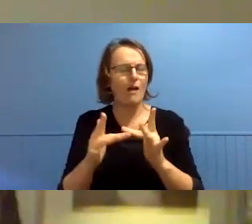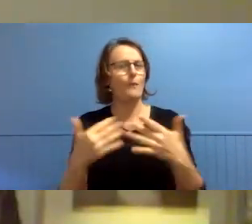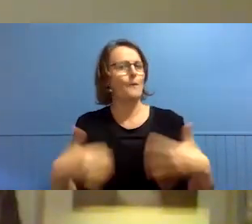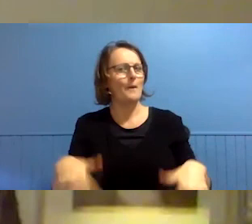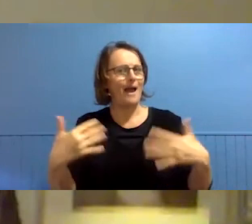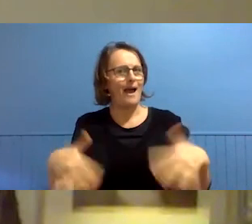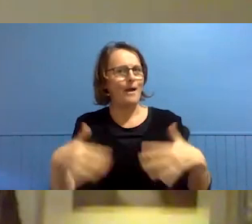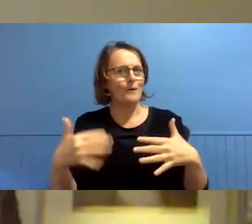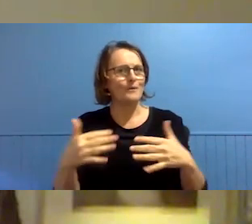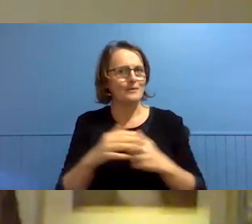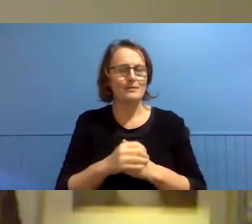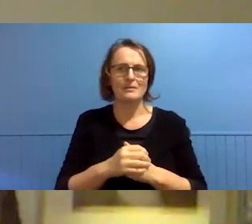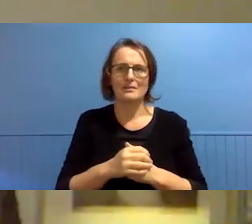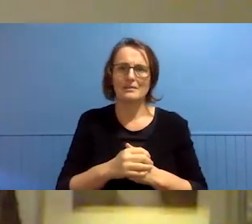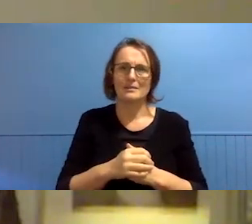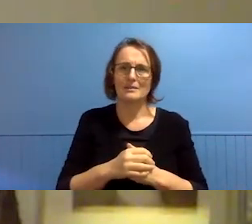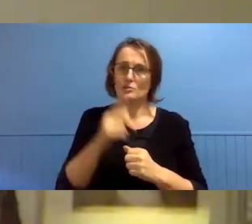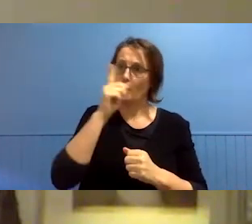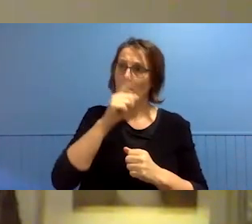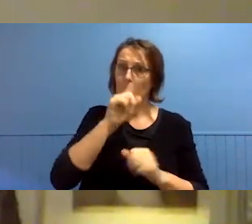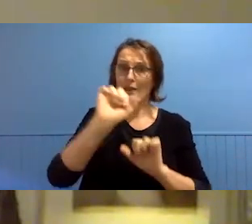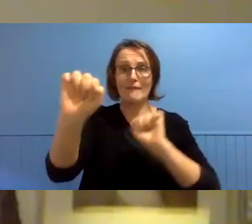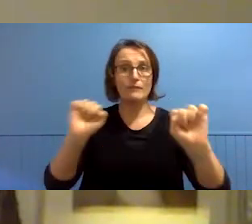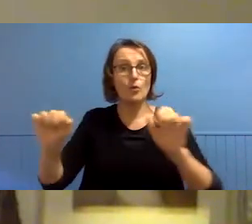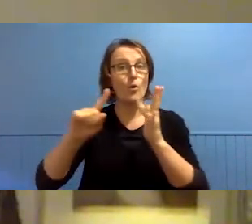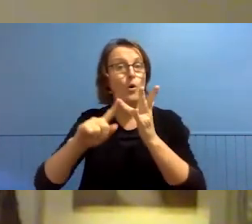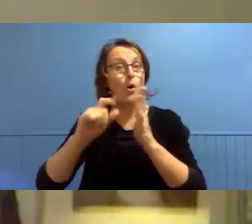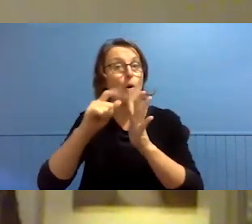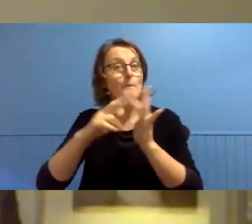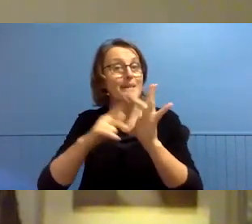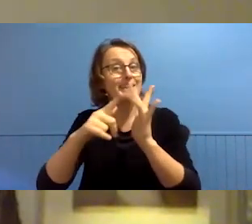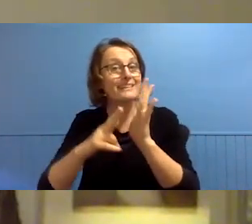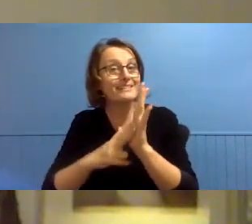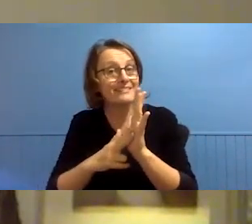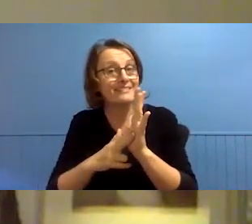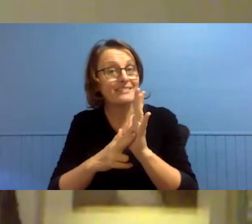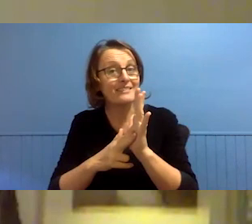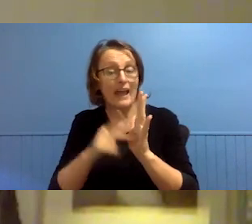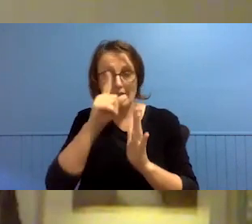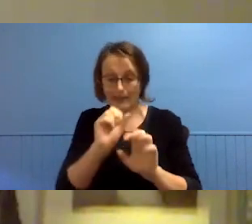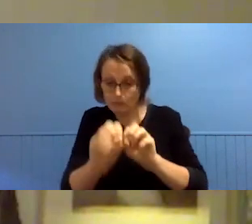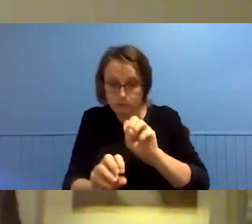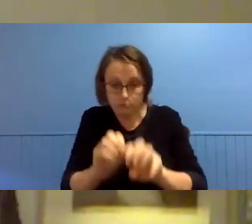disrespectful for people to have opinions and to express those opinions while something else is happening. For it to be a wonderful